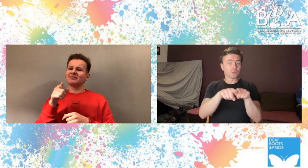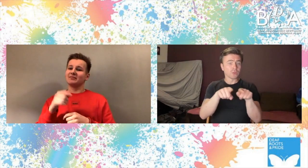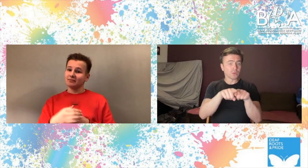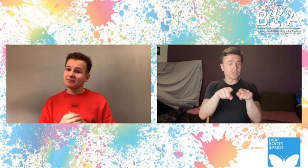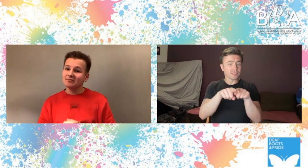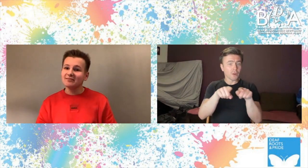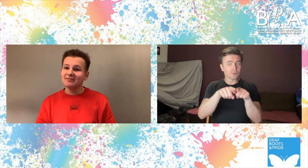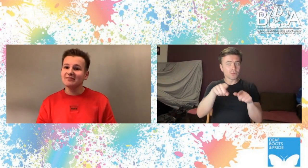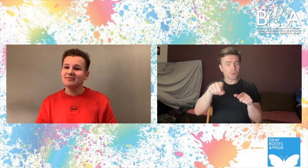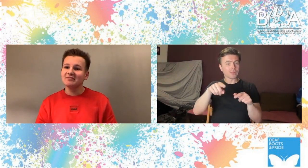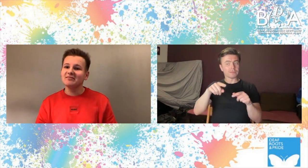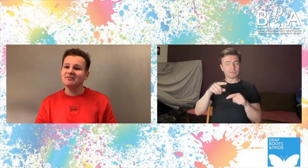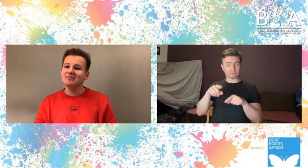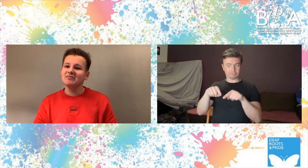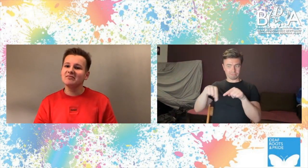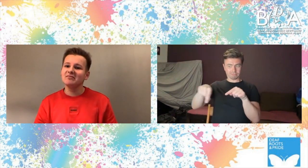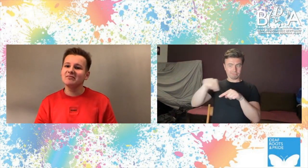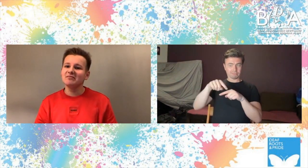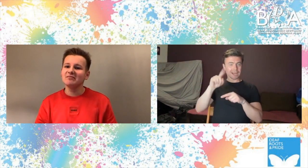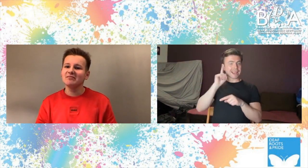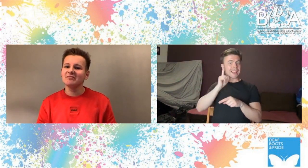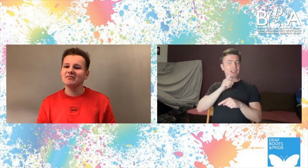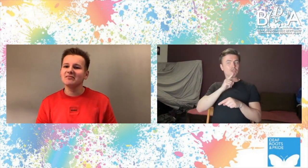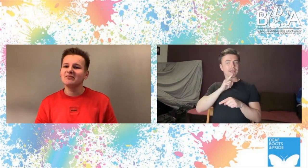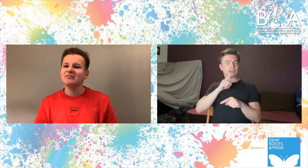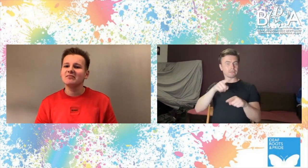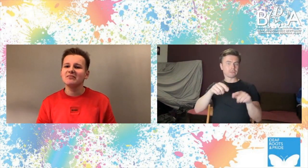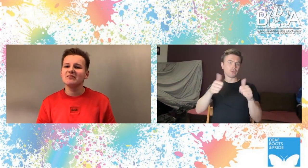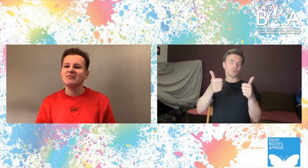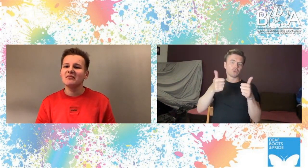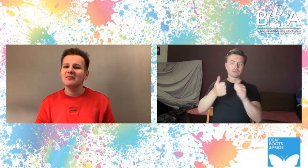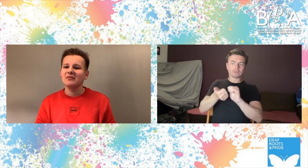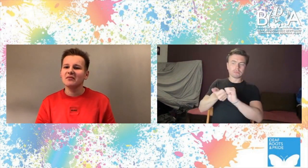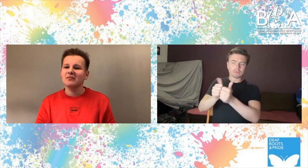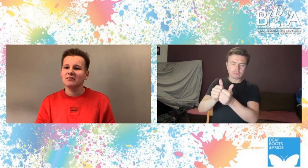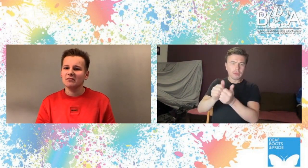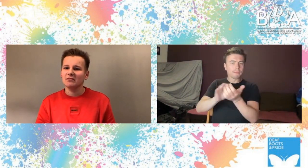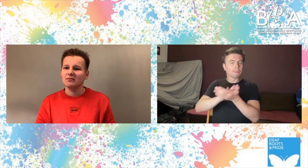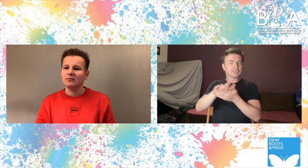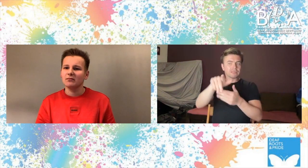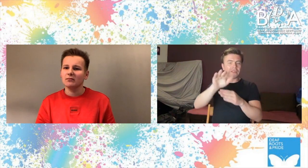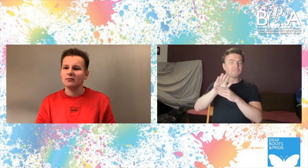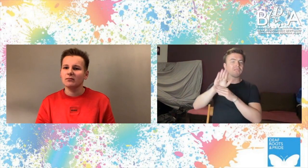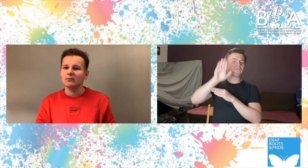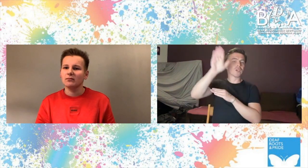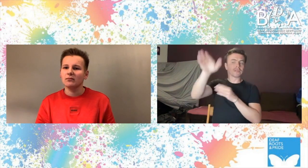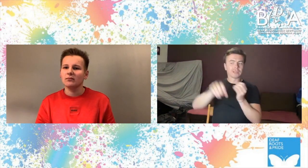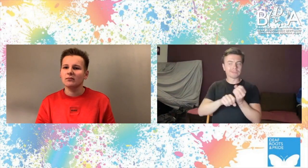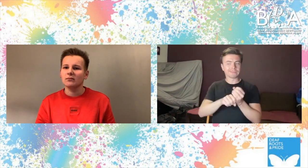Also, those hearing people became good friends. When are you graduate at